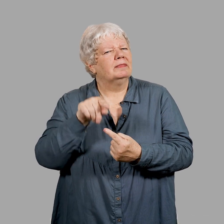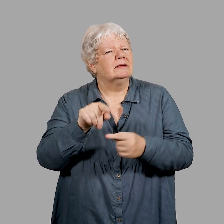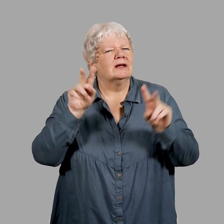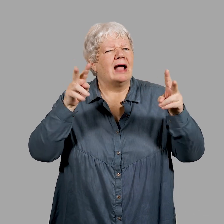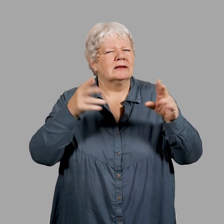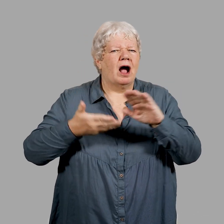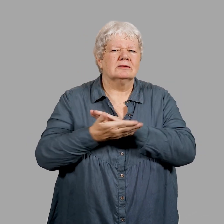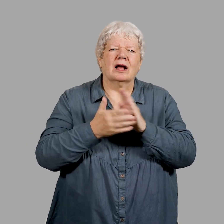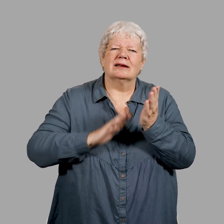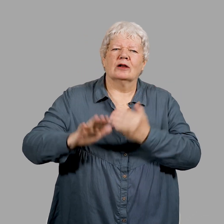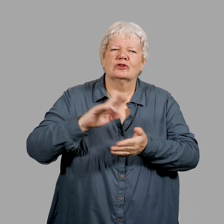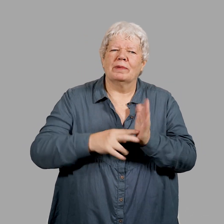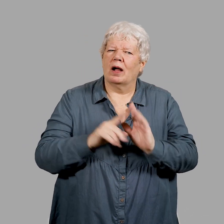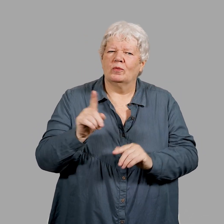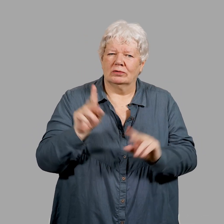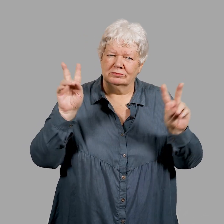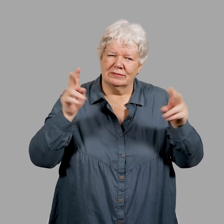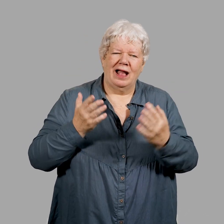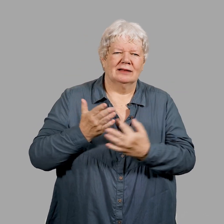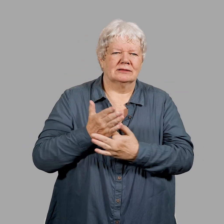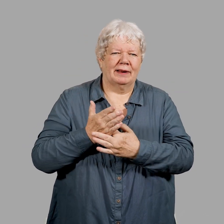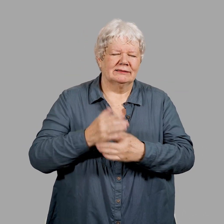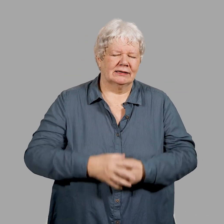Heading in BSL National Plan 2023-2029: Accessibility